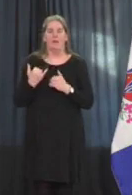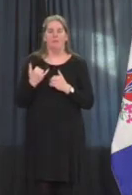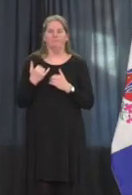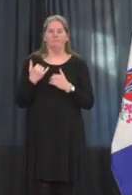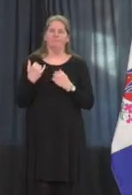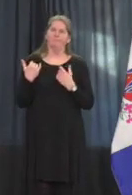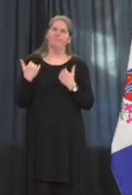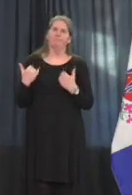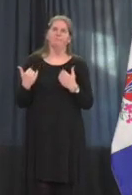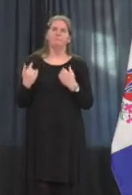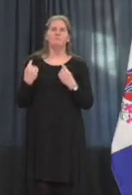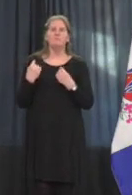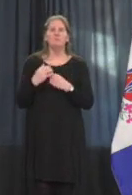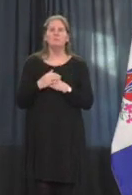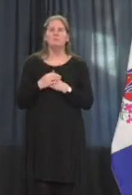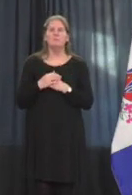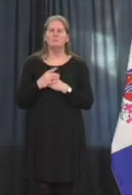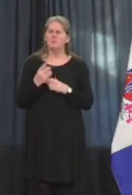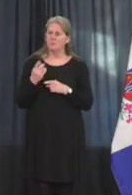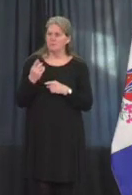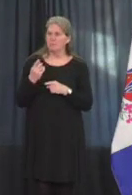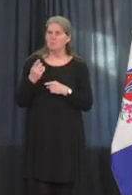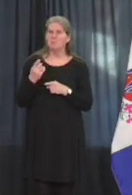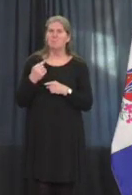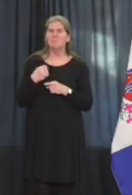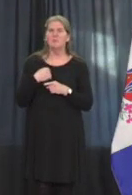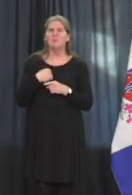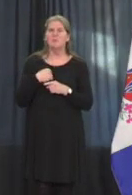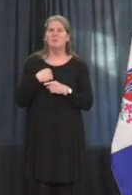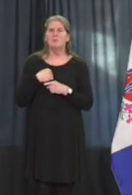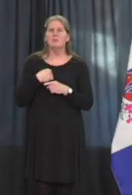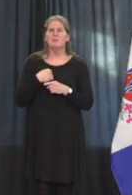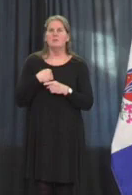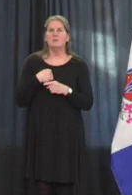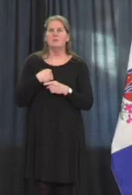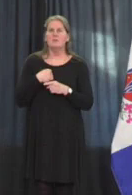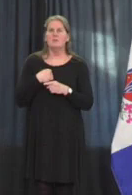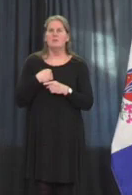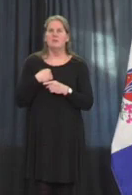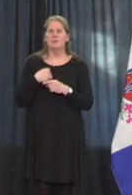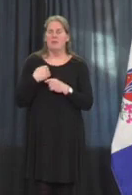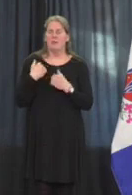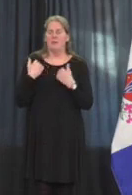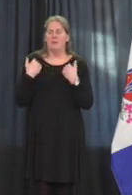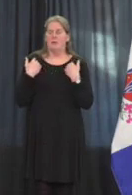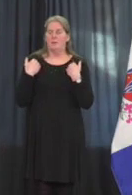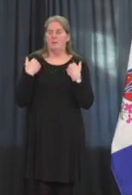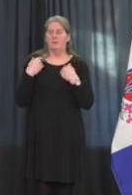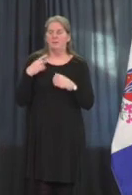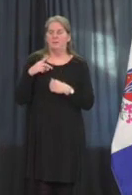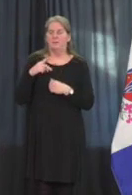AND I'M HAPPY TO GET MINISTER PILLAI'S OFFICE TO FOLLOW UP